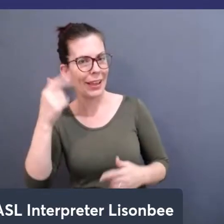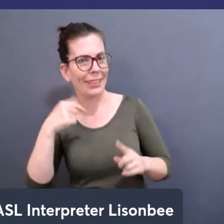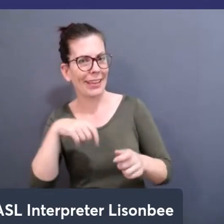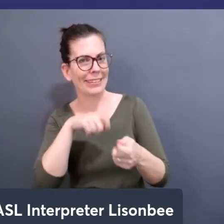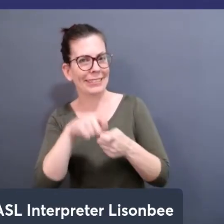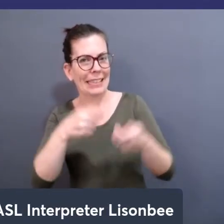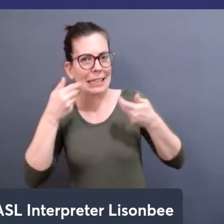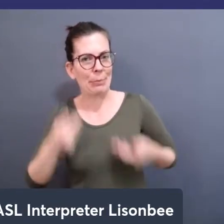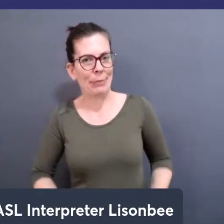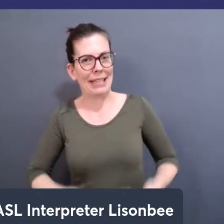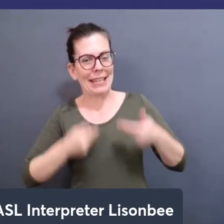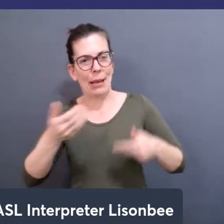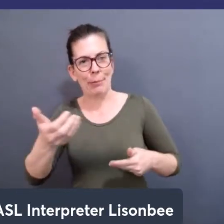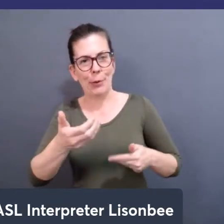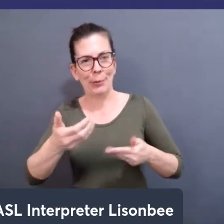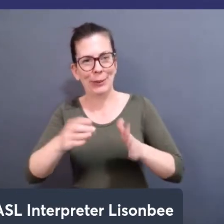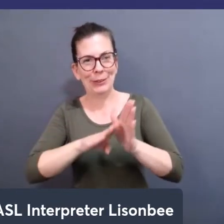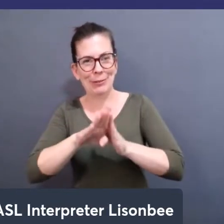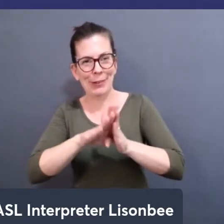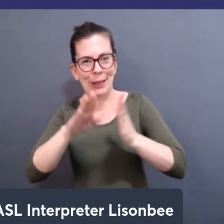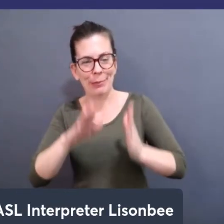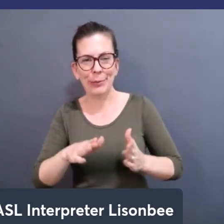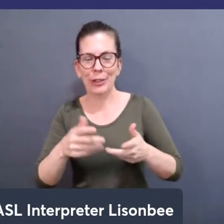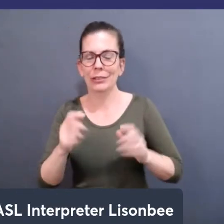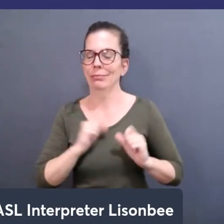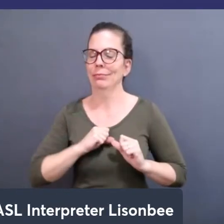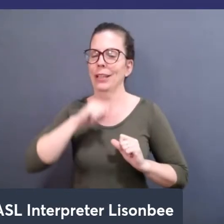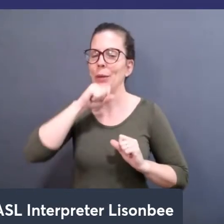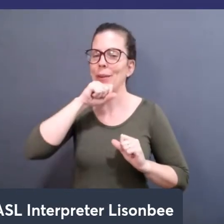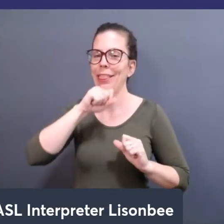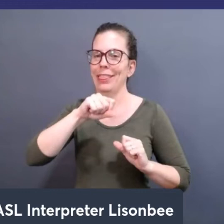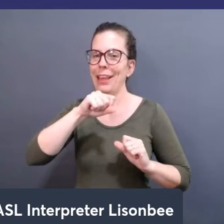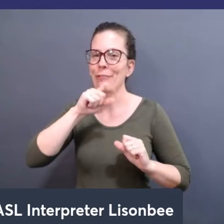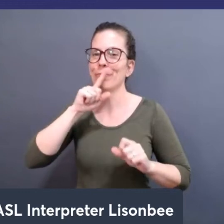I am a mobile developer and I would love to actually take advantage of this